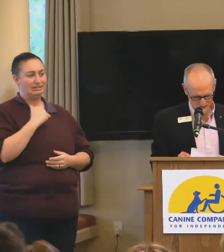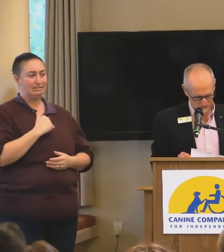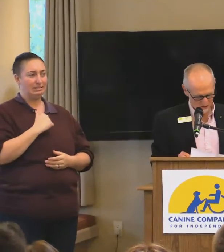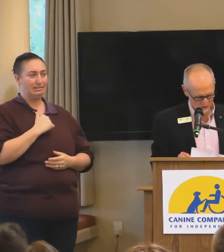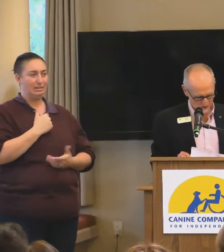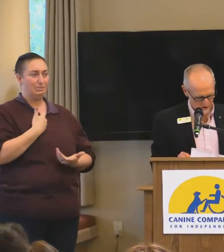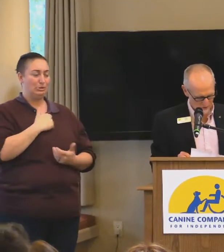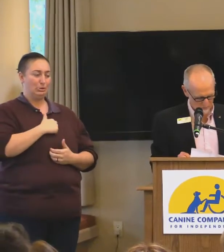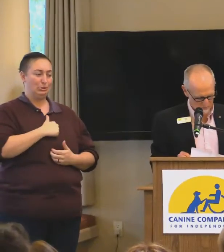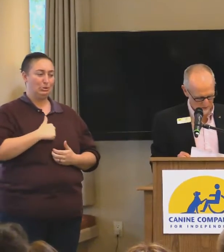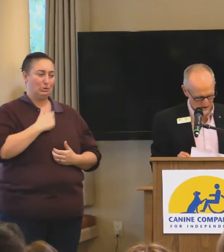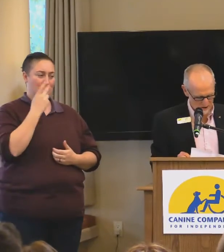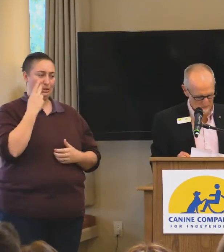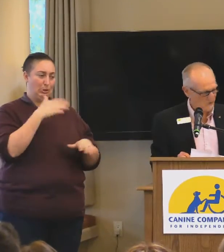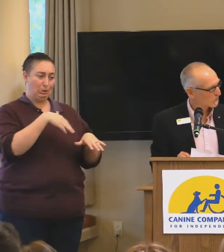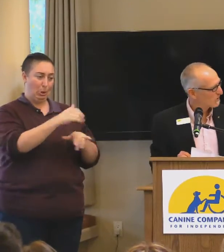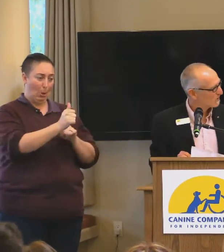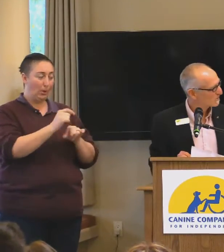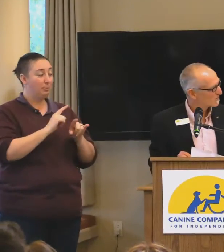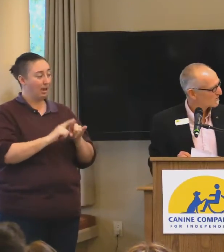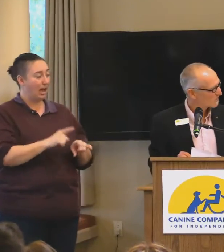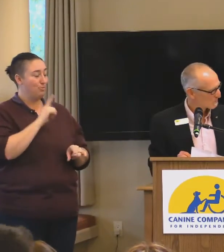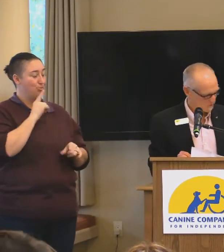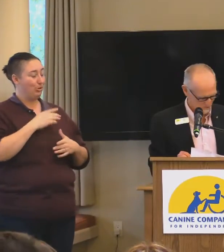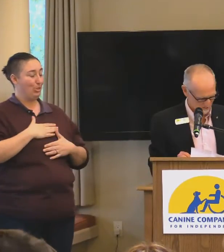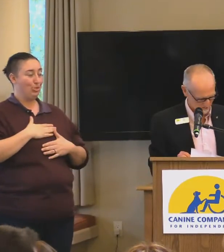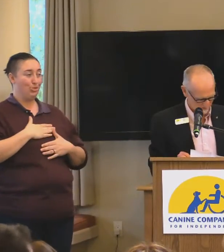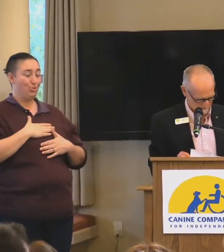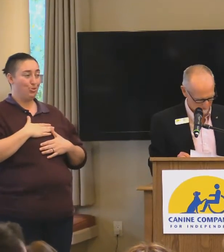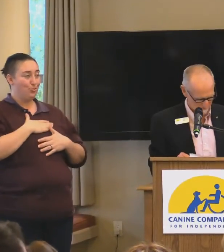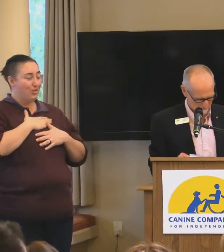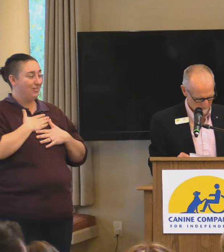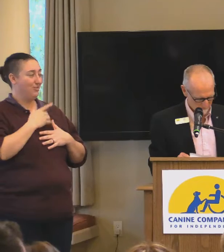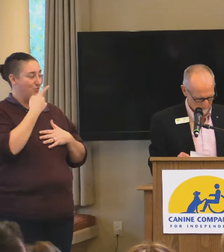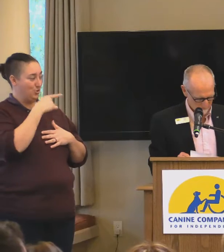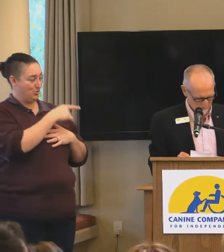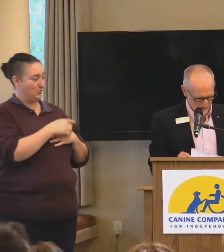. Parasol is so sweet I almost regret having to see her go, but I am thrilled for Patricia.